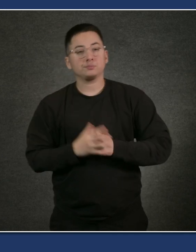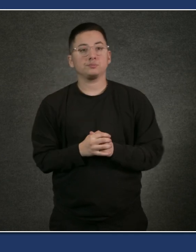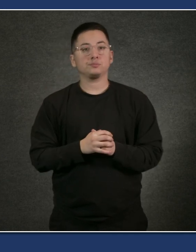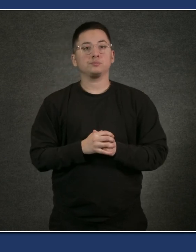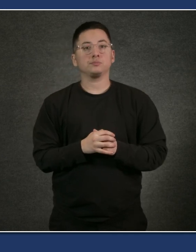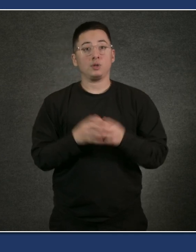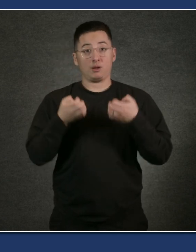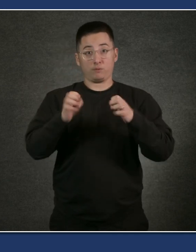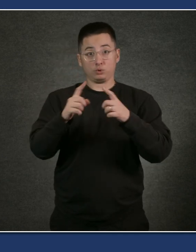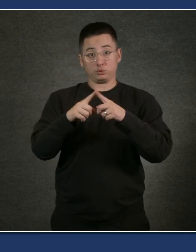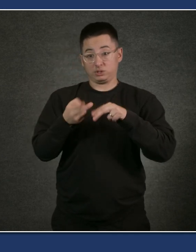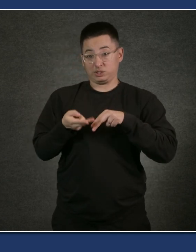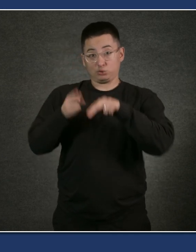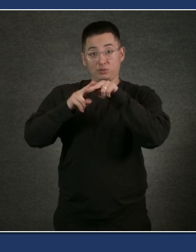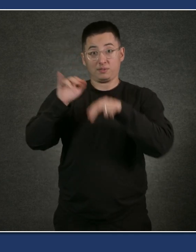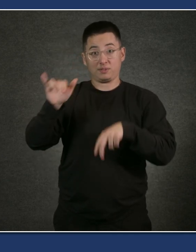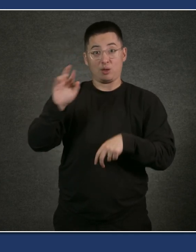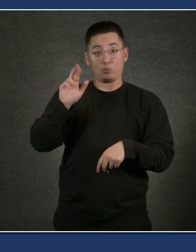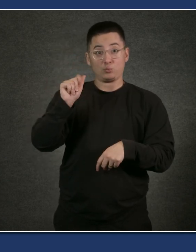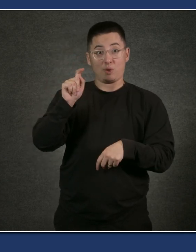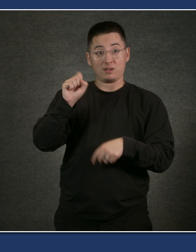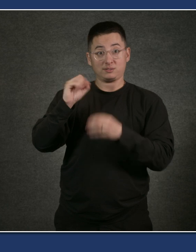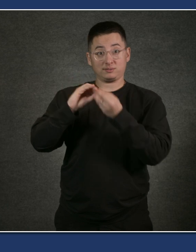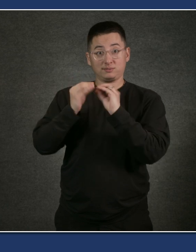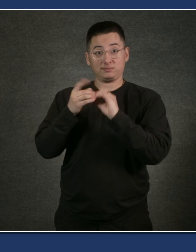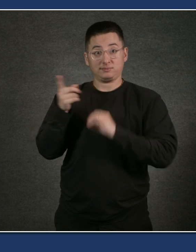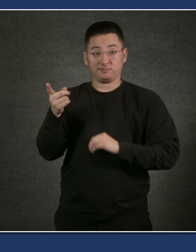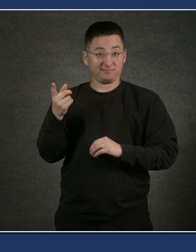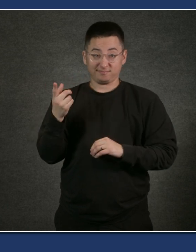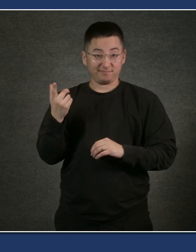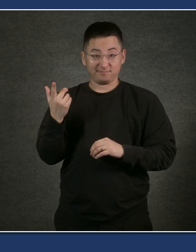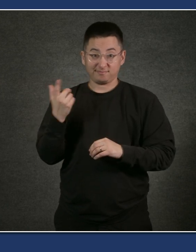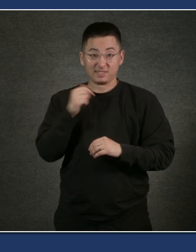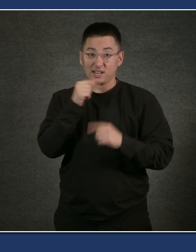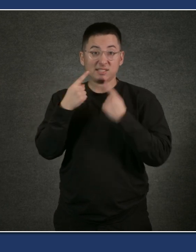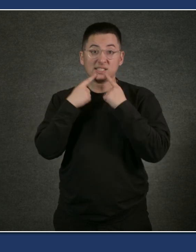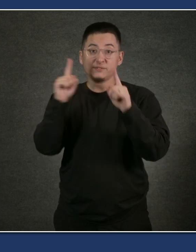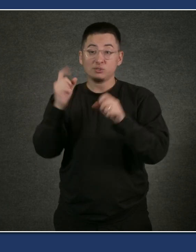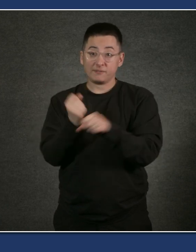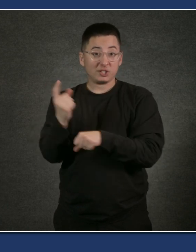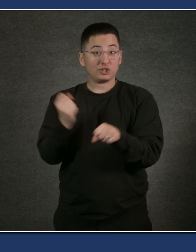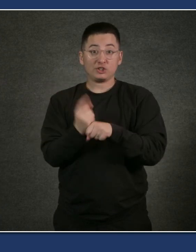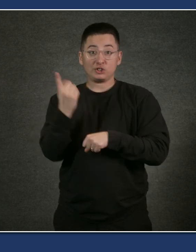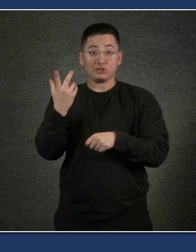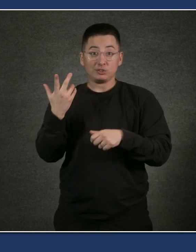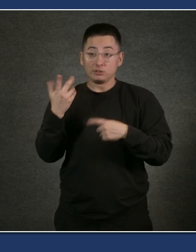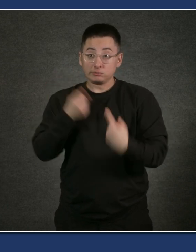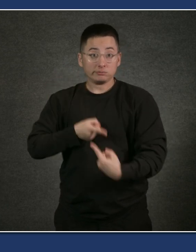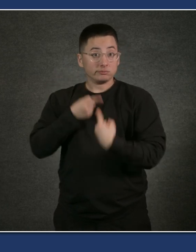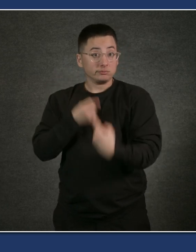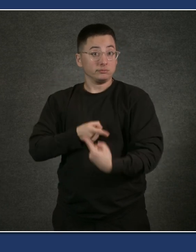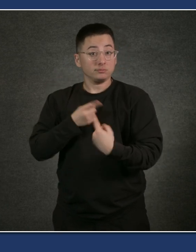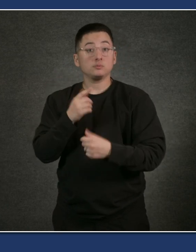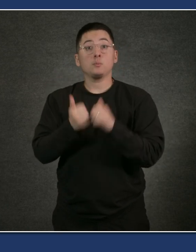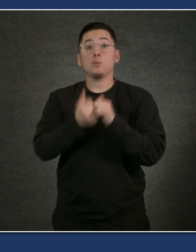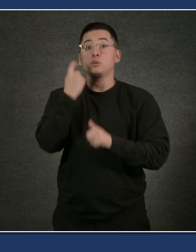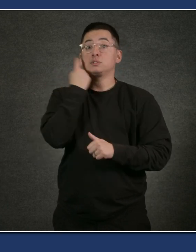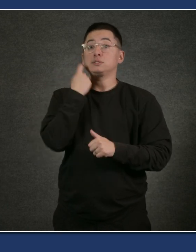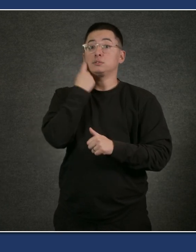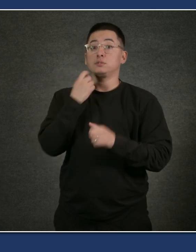been brought forth unsuccessfully every year. The most recent effort came in January of 2023,